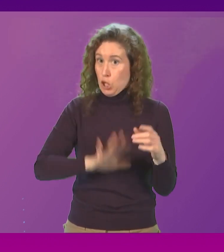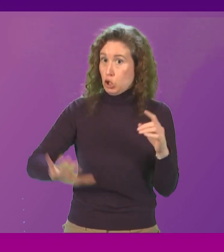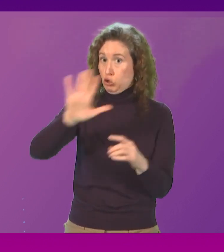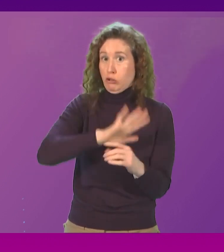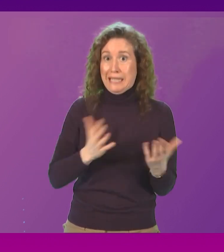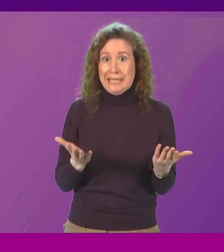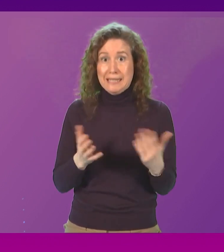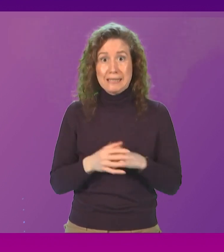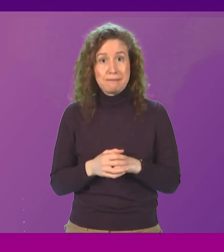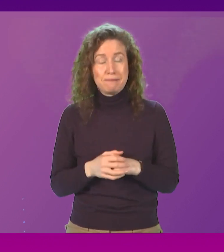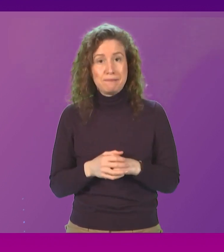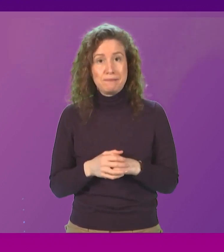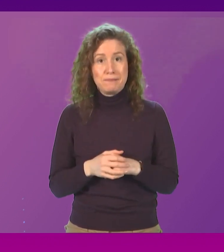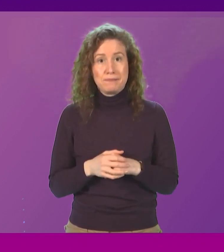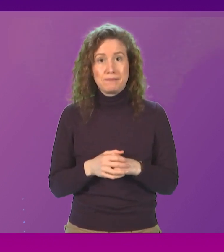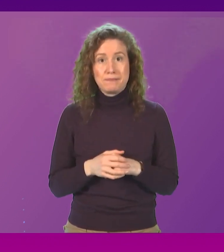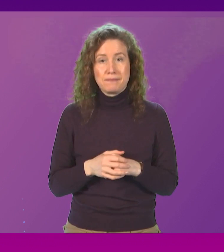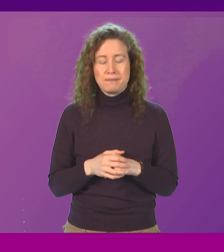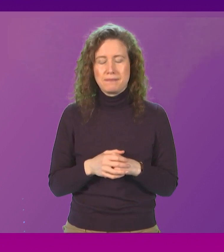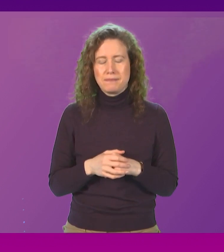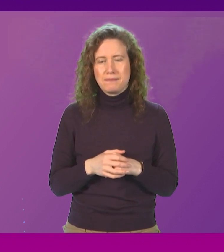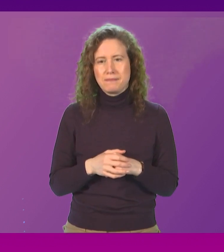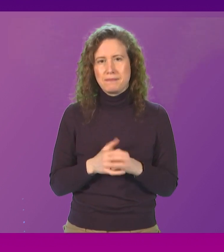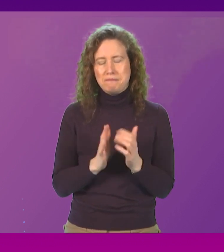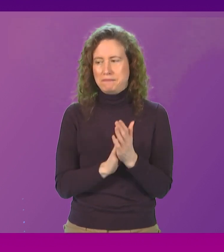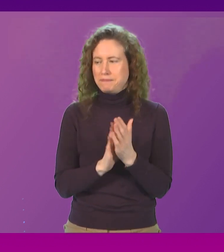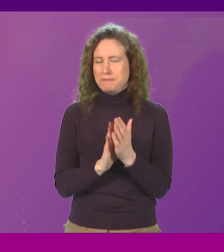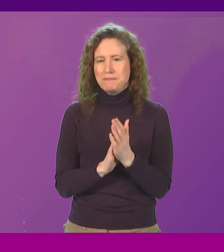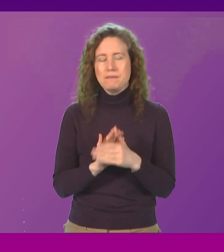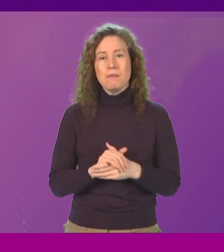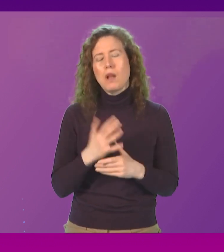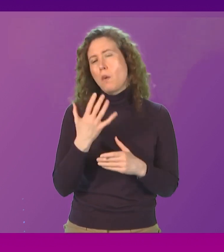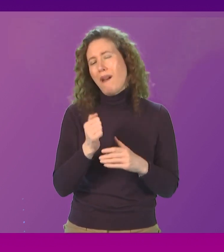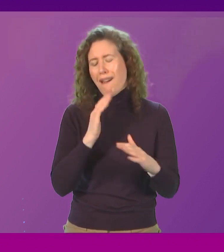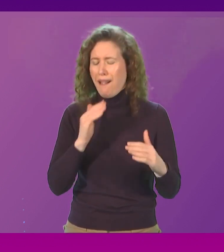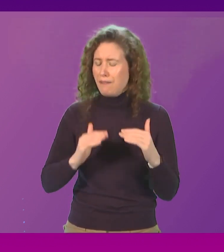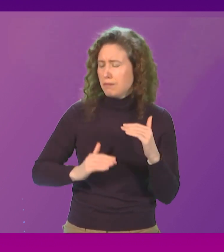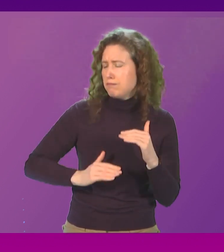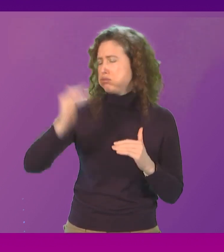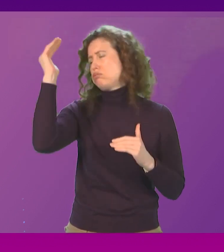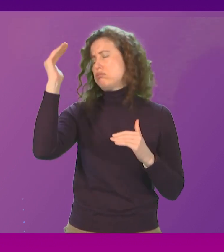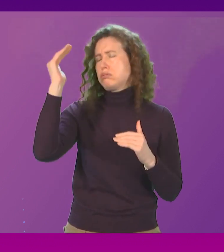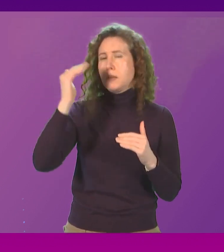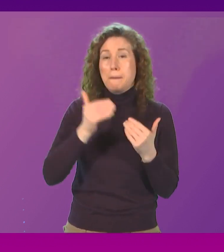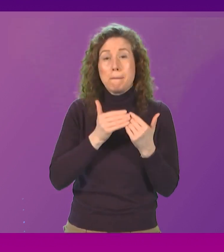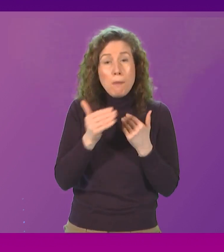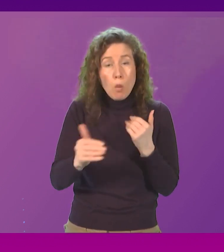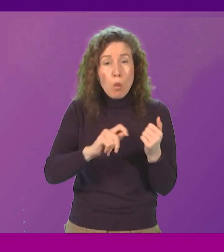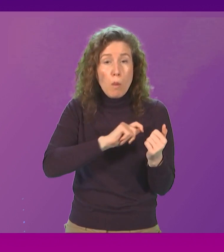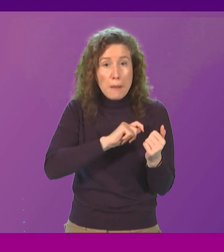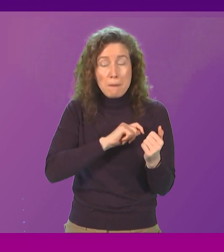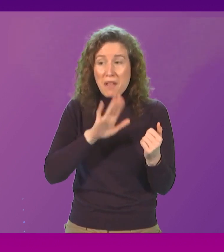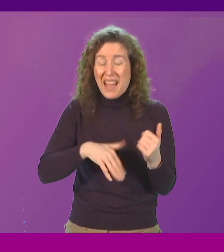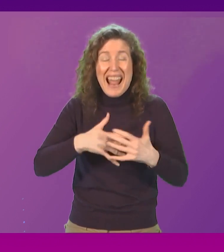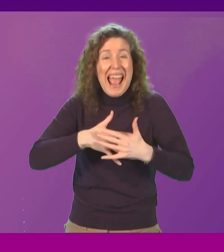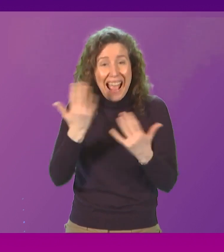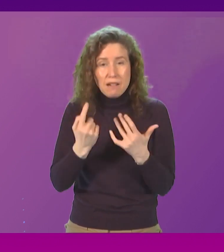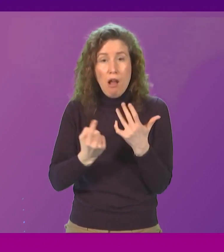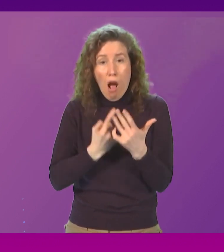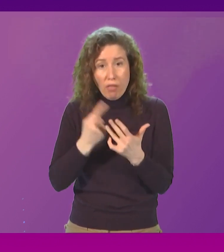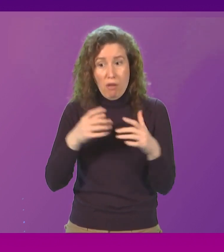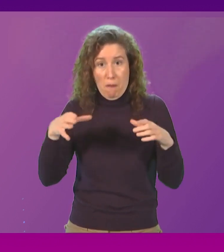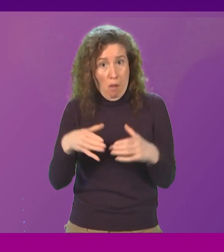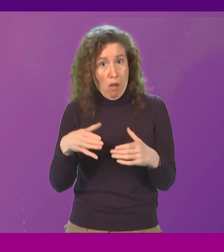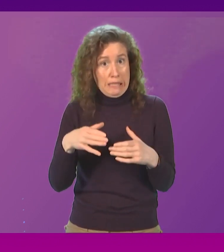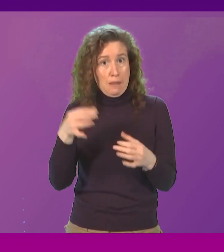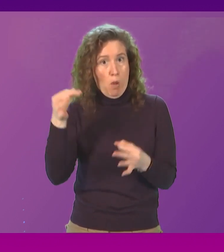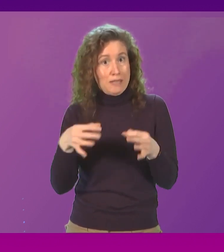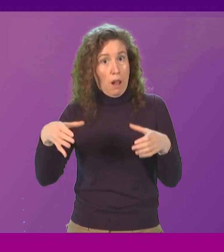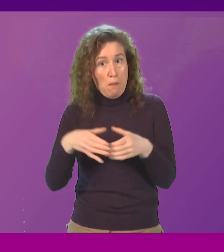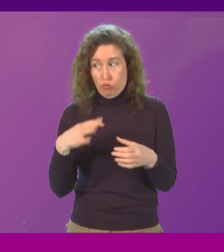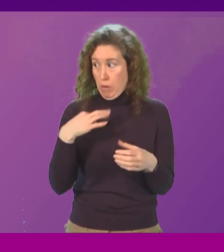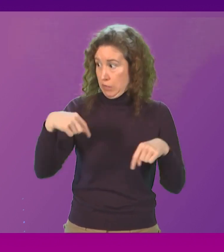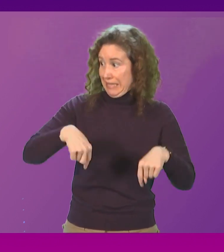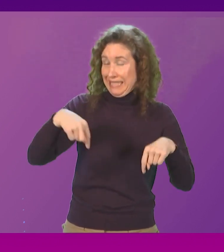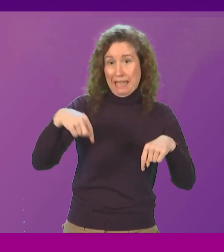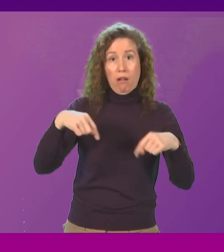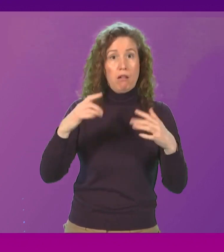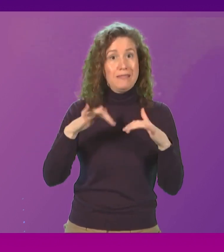We have, by far, more members than any other party represented in the chamber, and I think